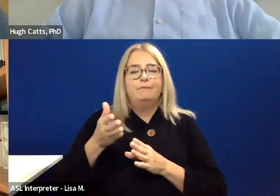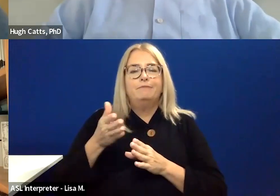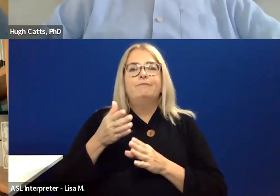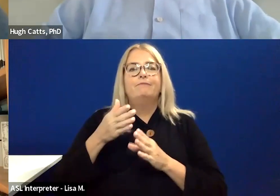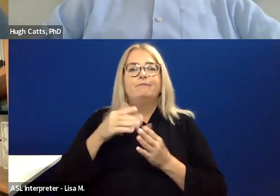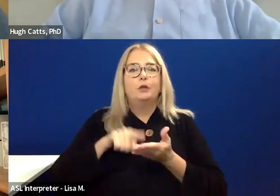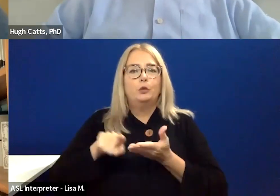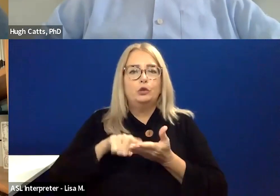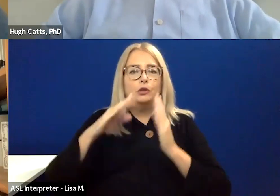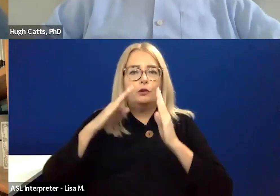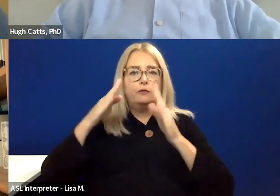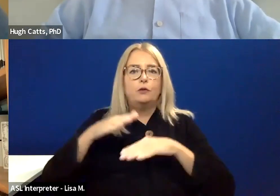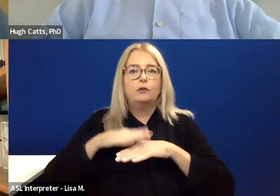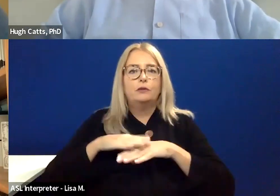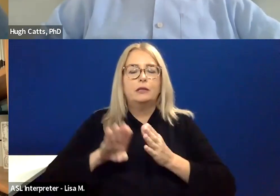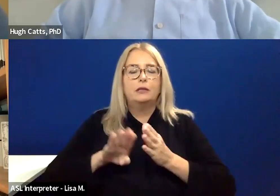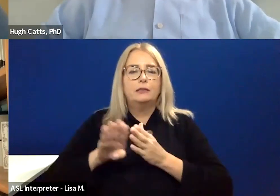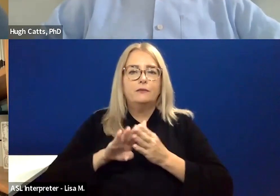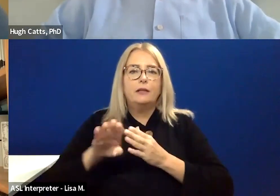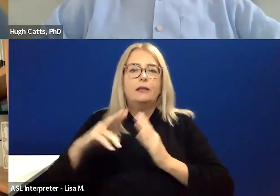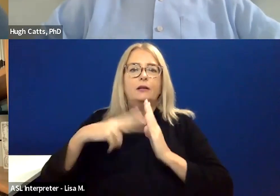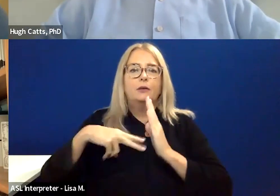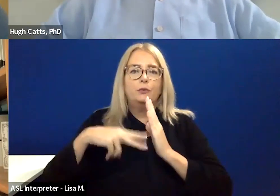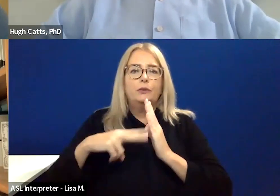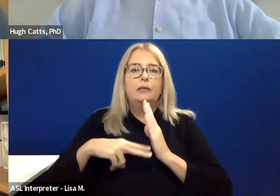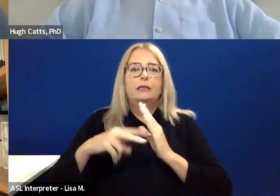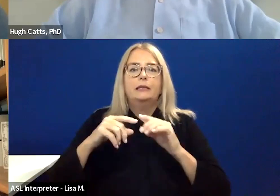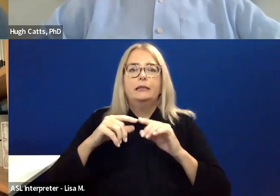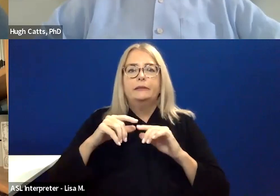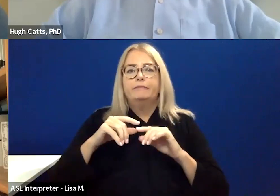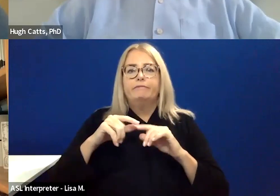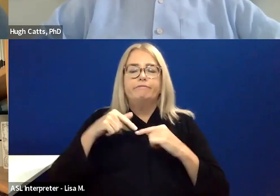developing and preventing reading difficulties by laying a foundation for children in their terms of